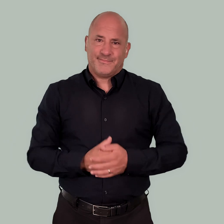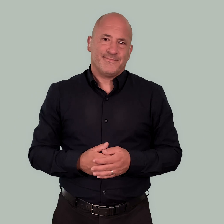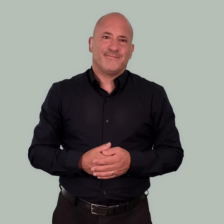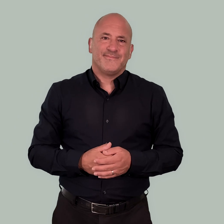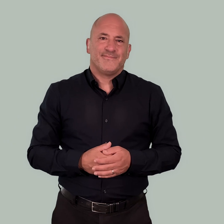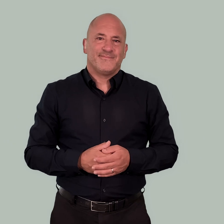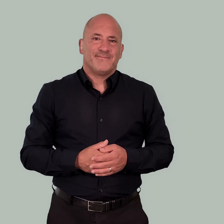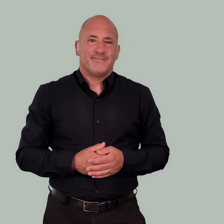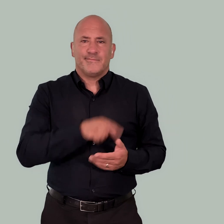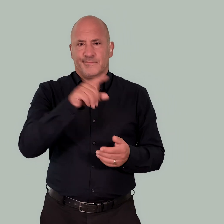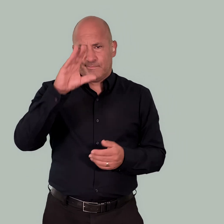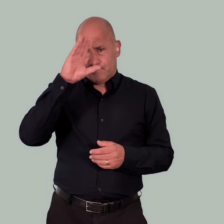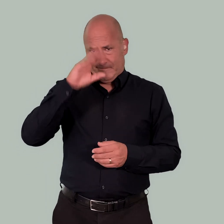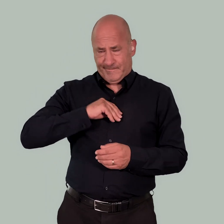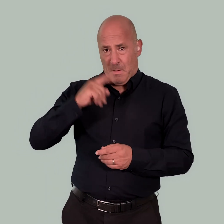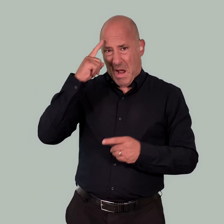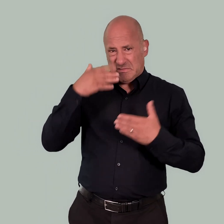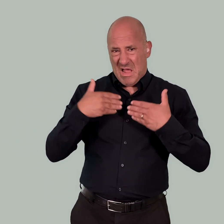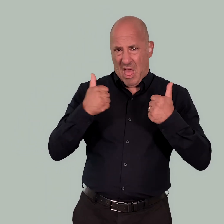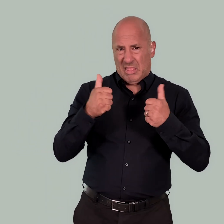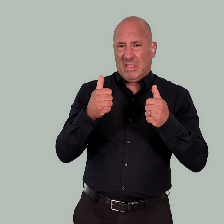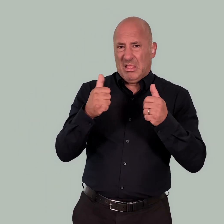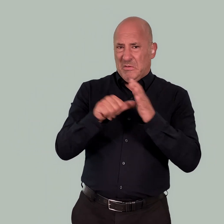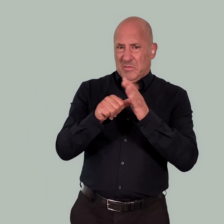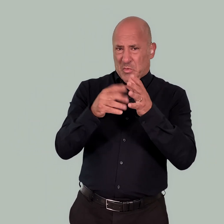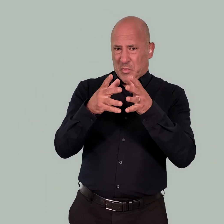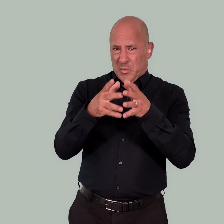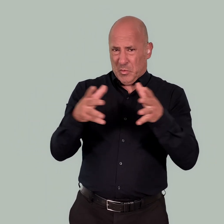2.14 The growth in reported mental health conditions,